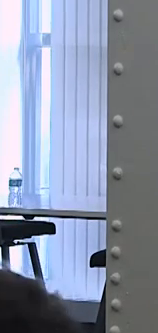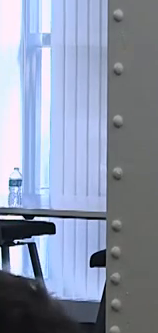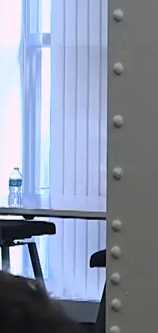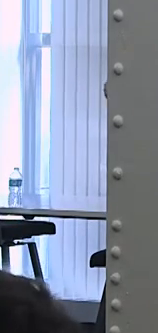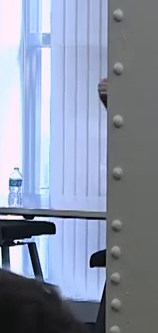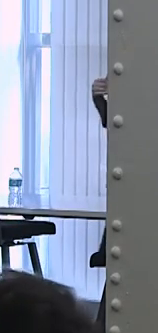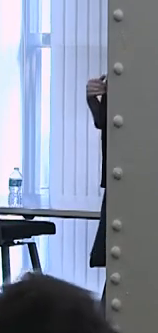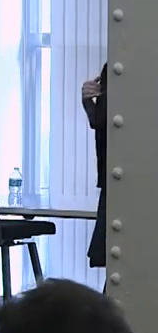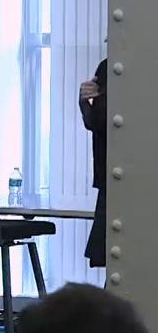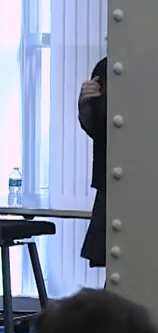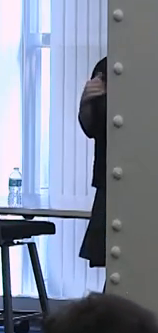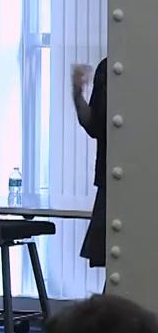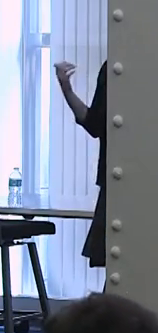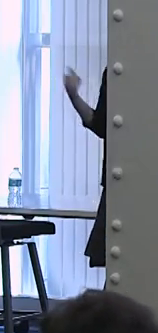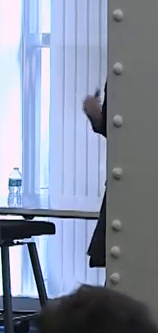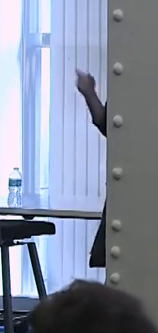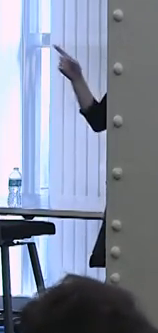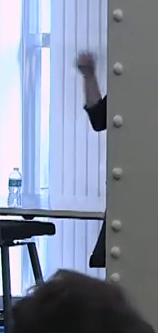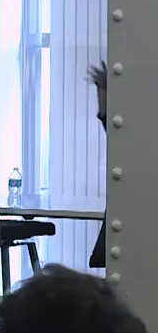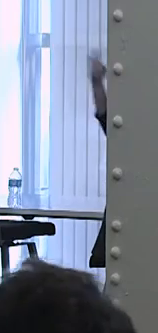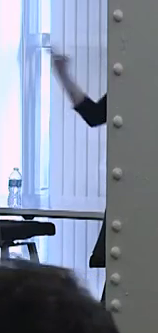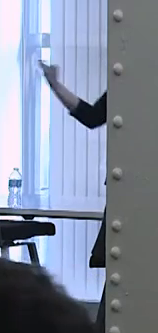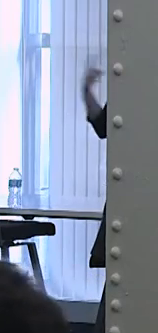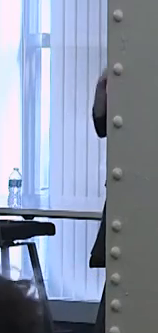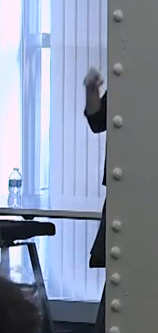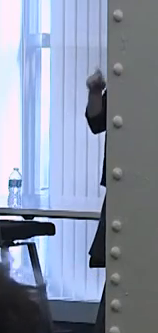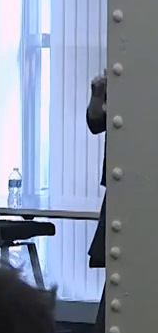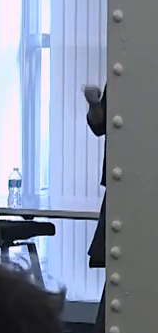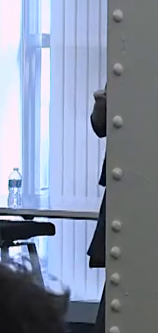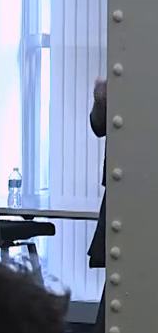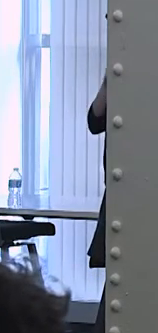[Host] Is there any way to adjust the mic a little bit?